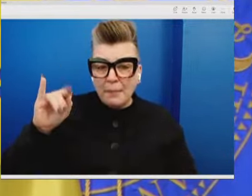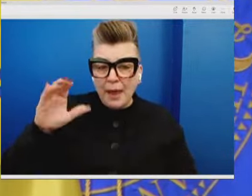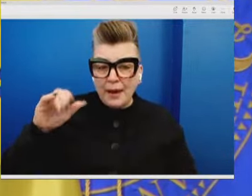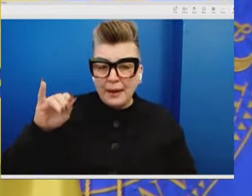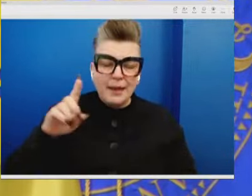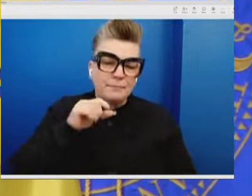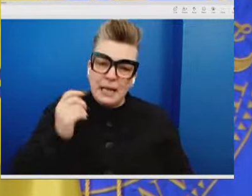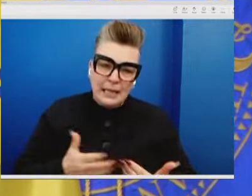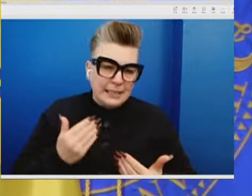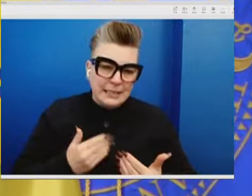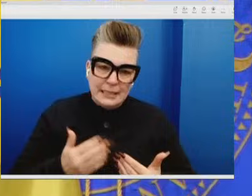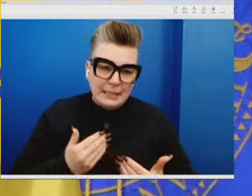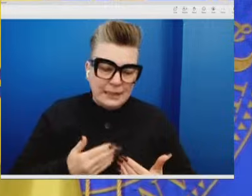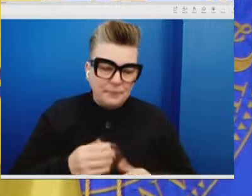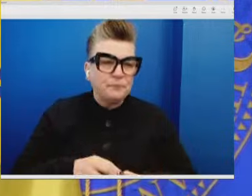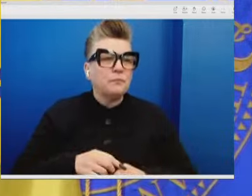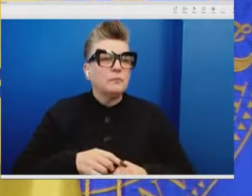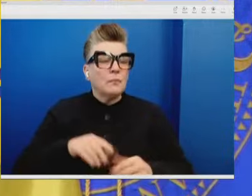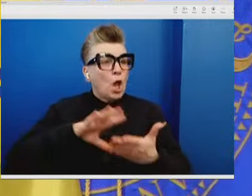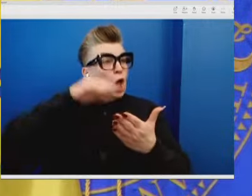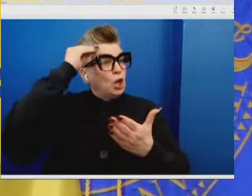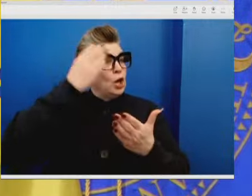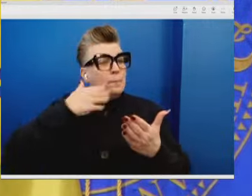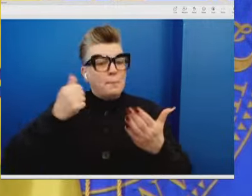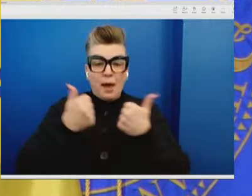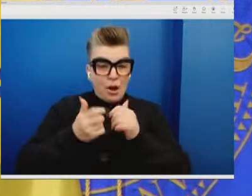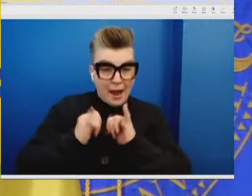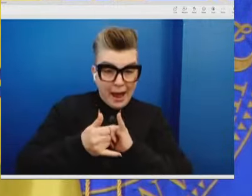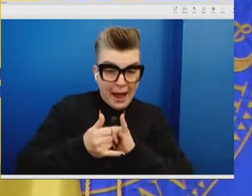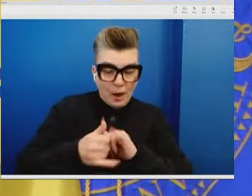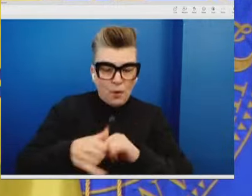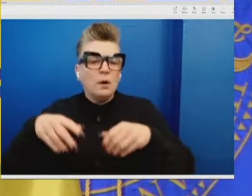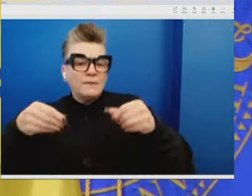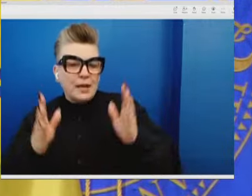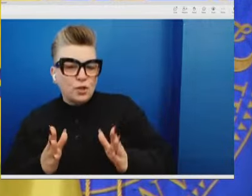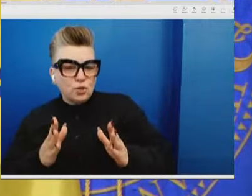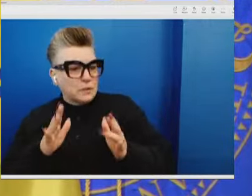learn better of the challenges that the states and the vendors face, we actually got into the